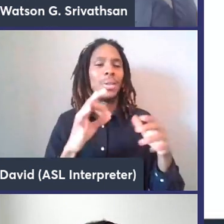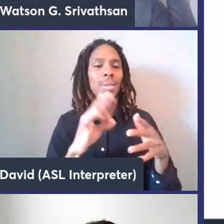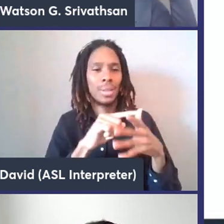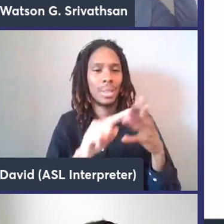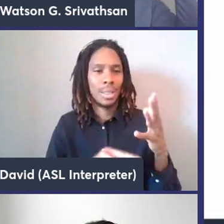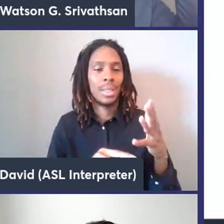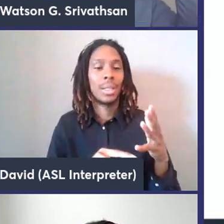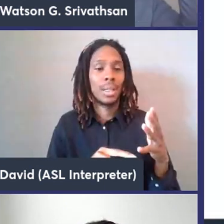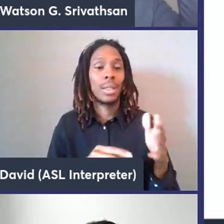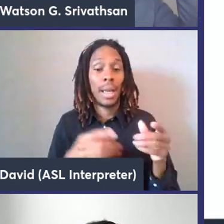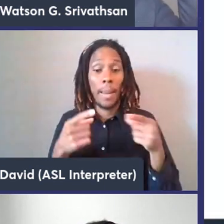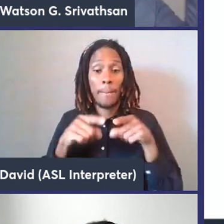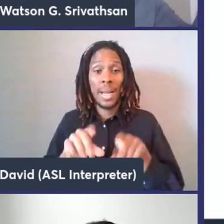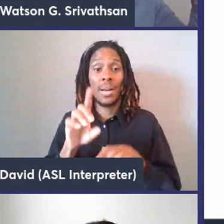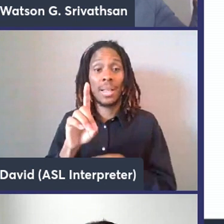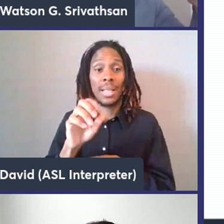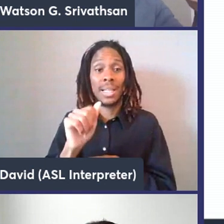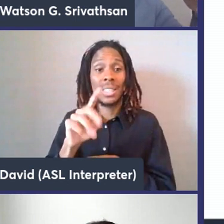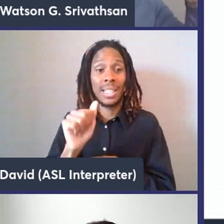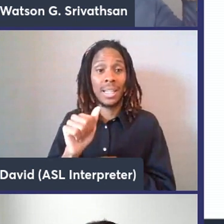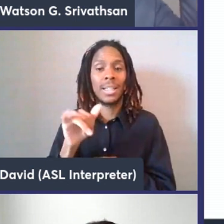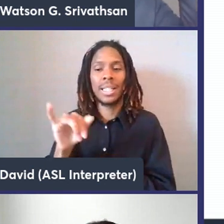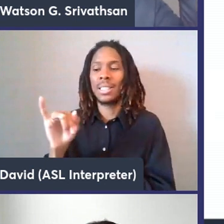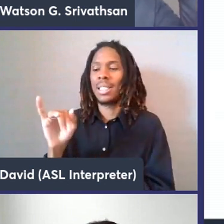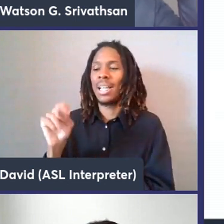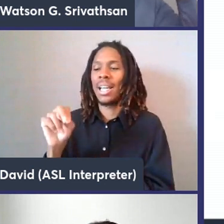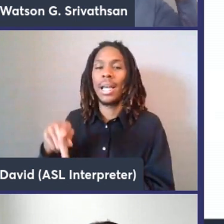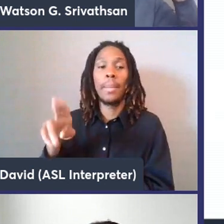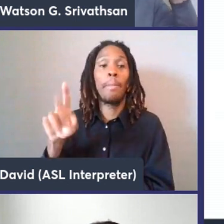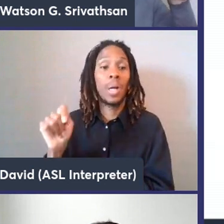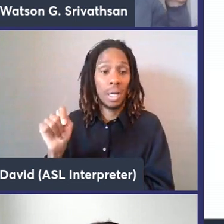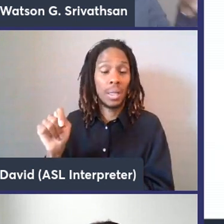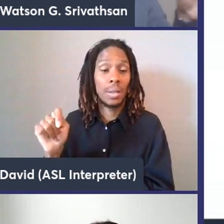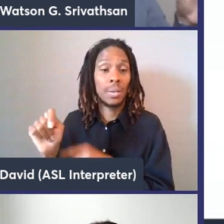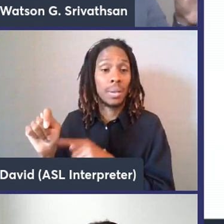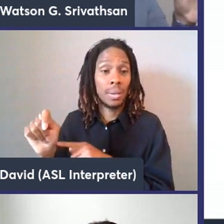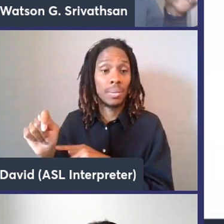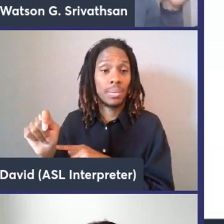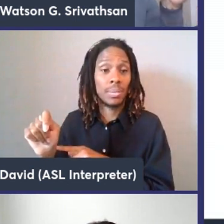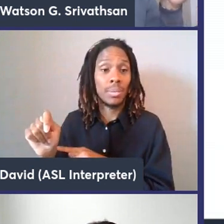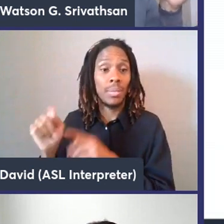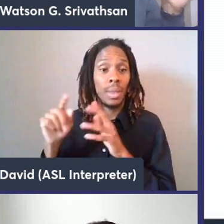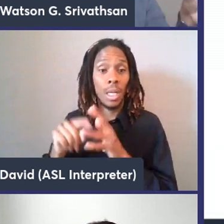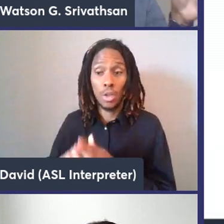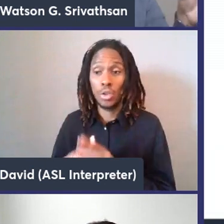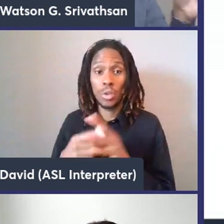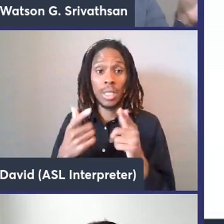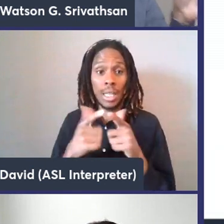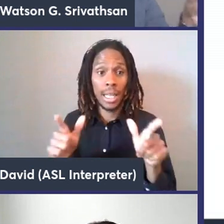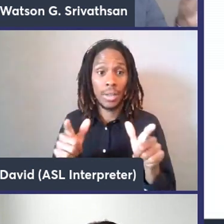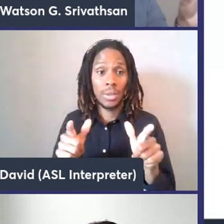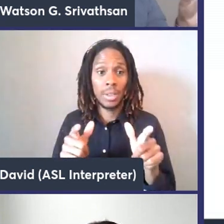you provide something that is in the input where you, the source language, you tell what, how it is written,